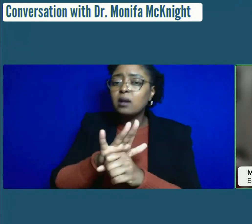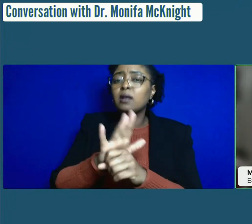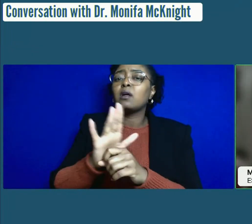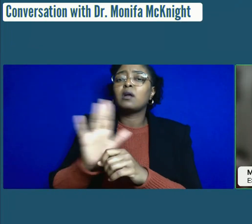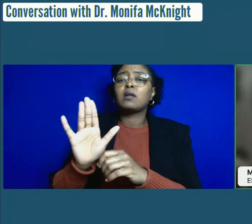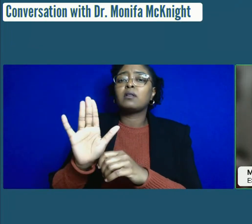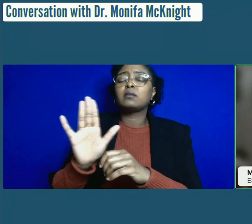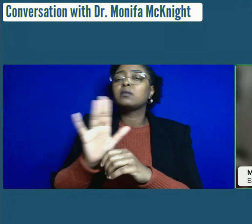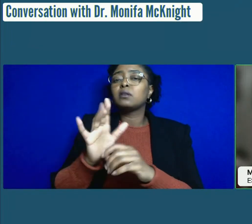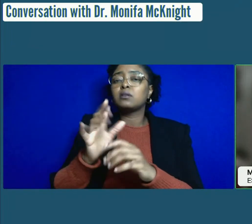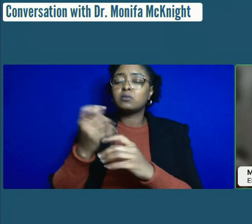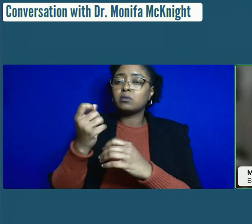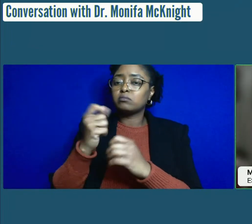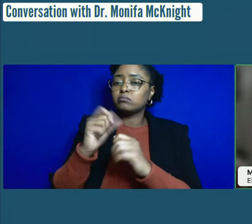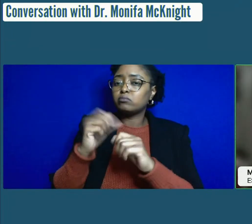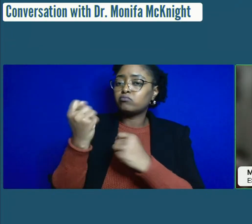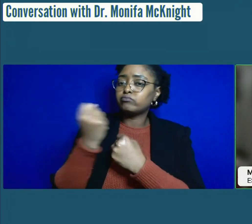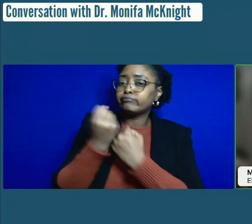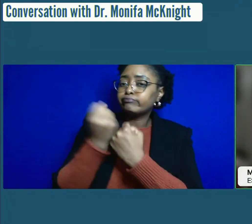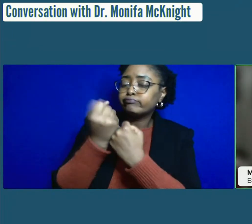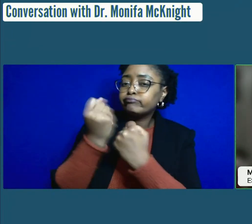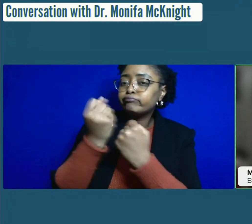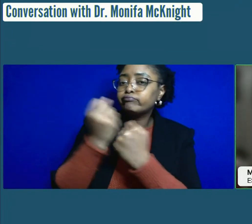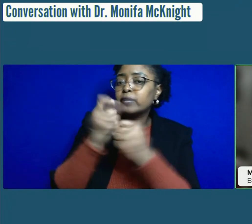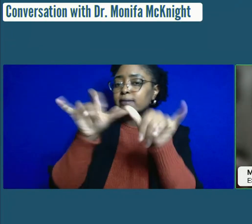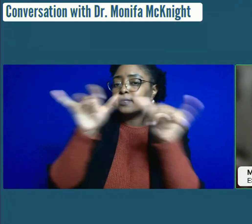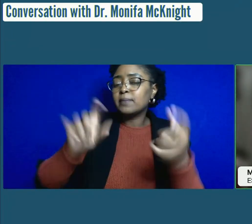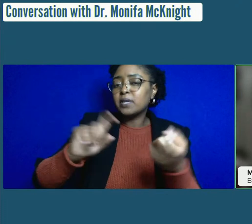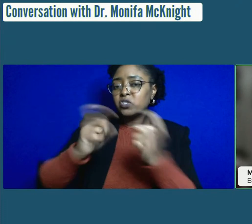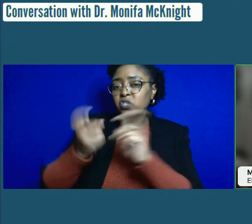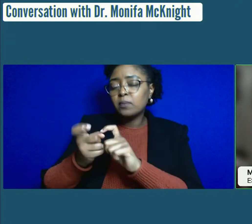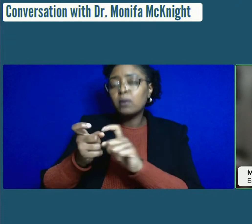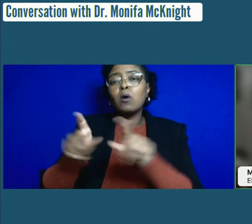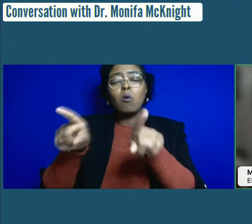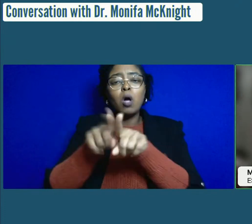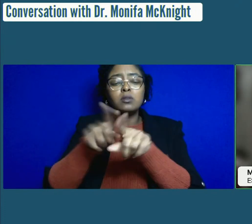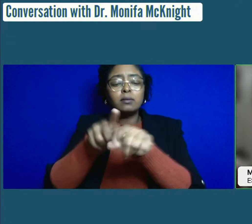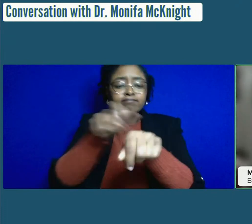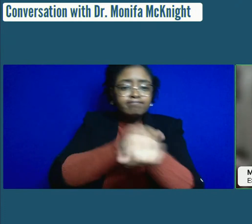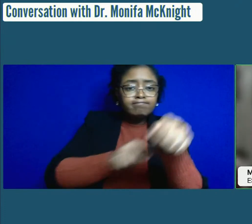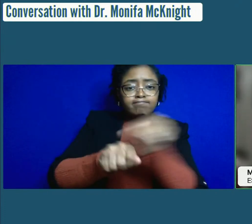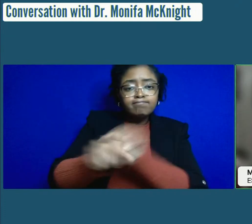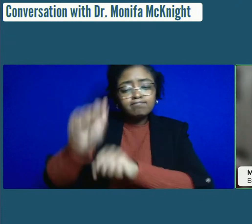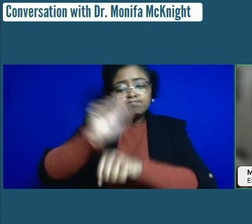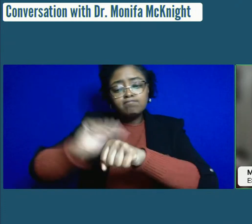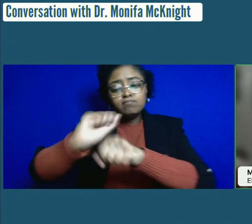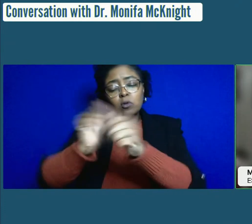They've been steadfast not only in their commitment to supporting systemic change, but